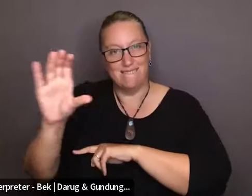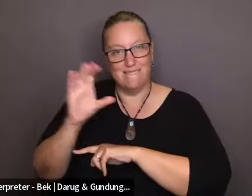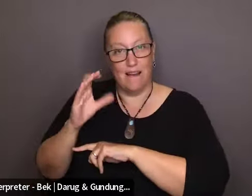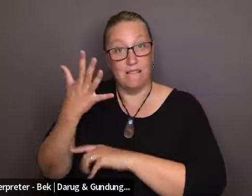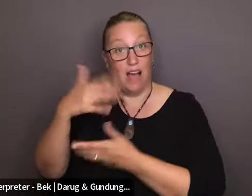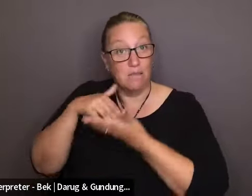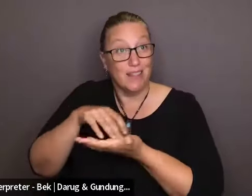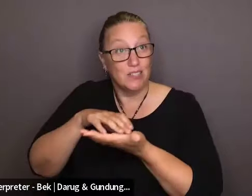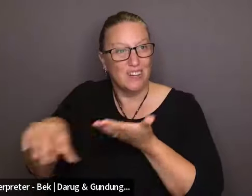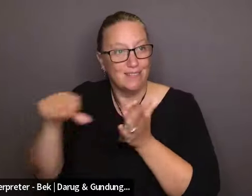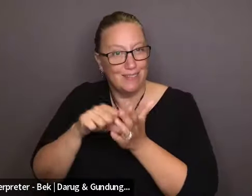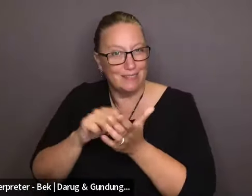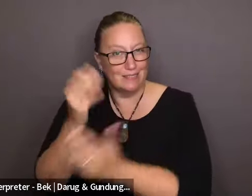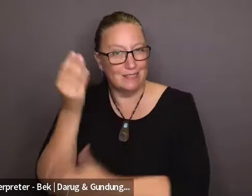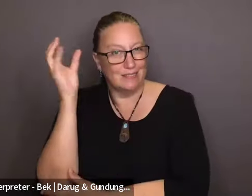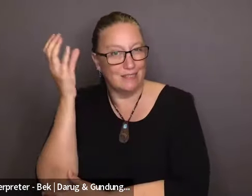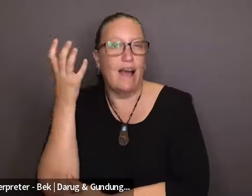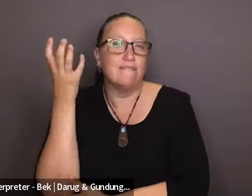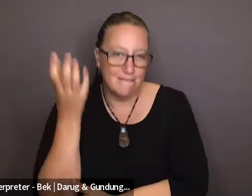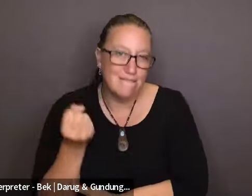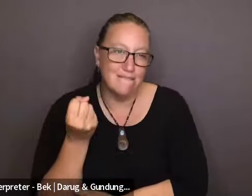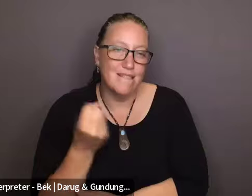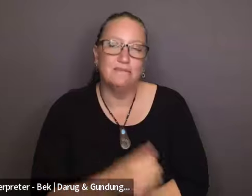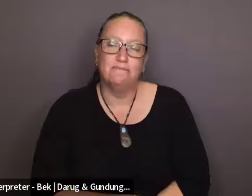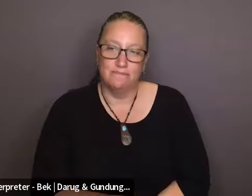for the NDIS, Jenny McAllister announcing the launch, and so